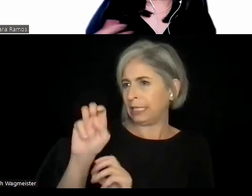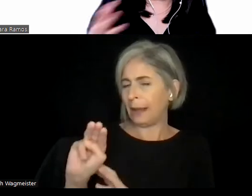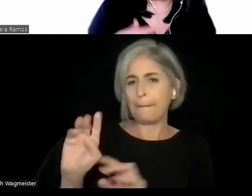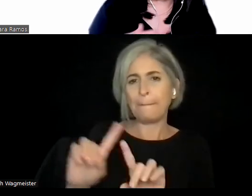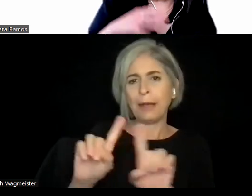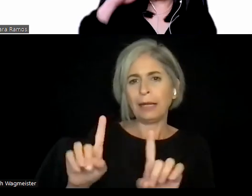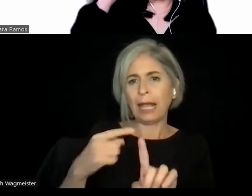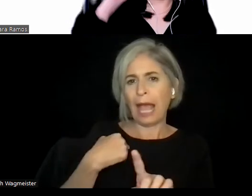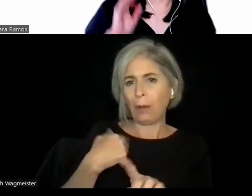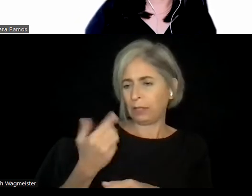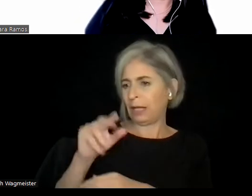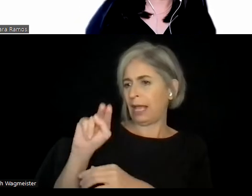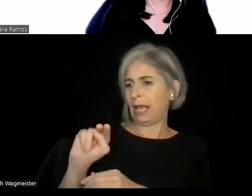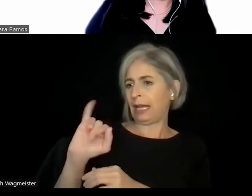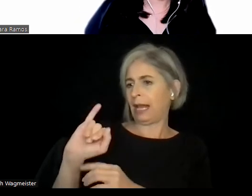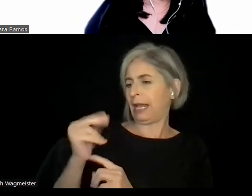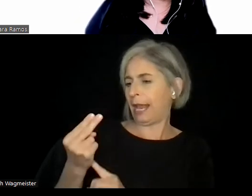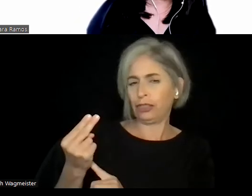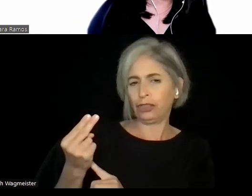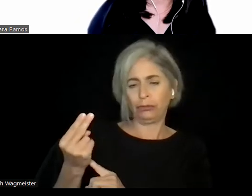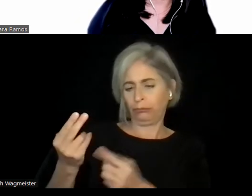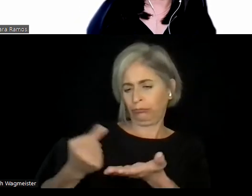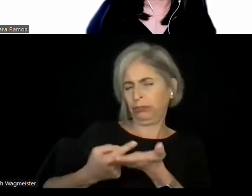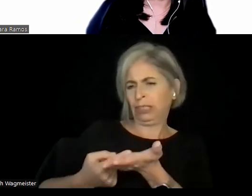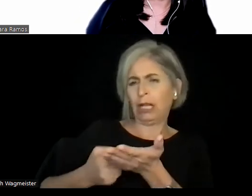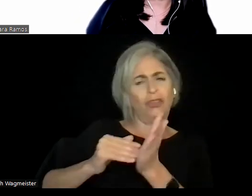perspective of a funder, and I'll give you